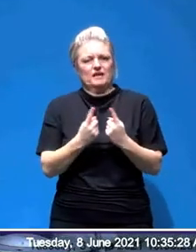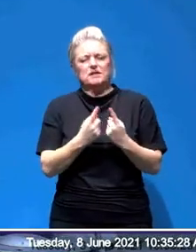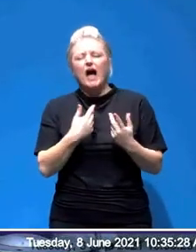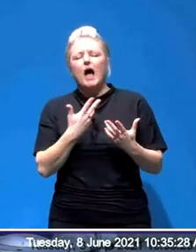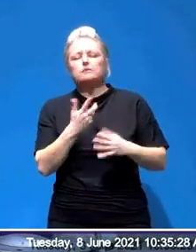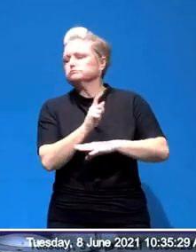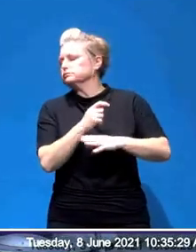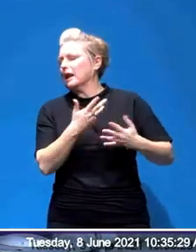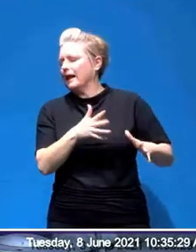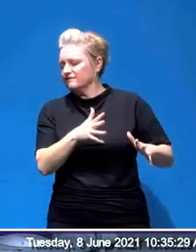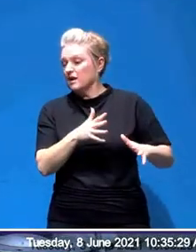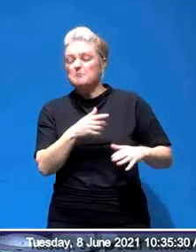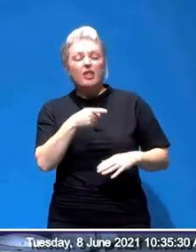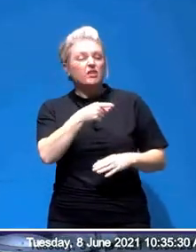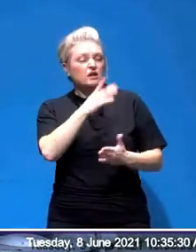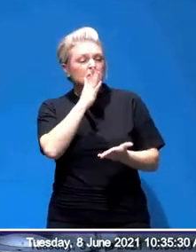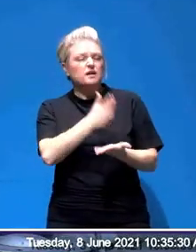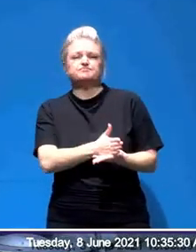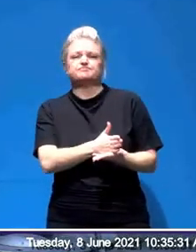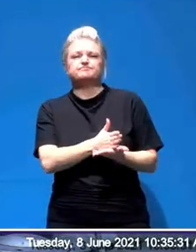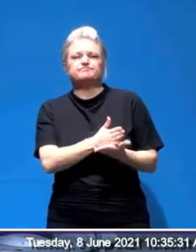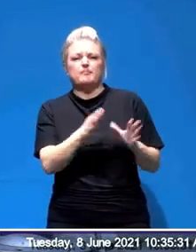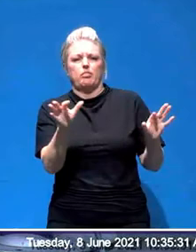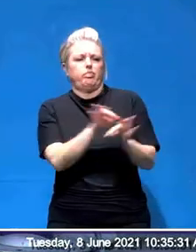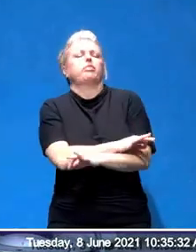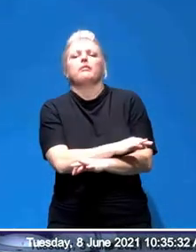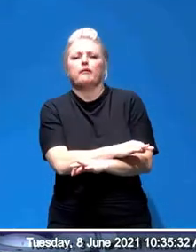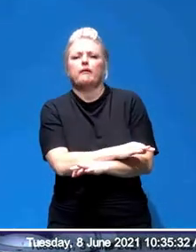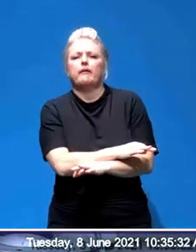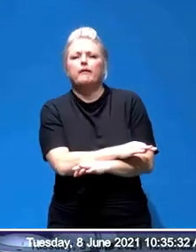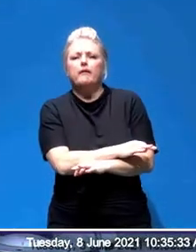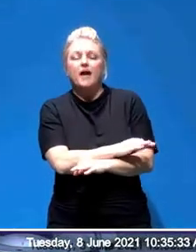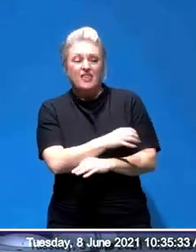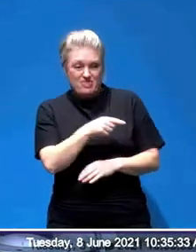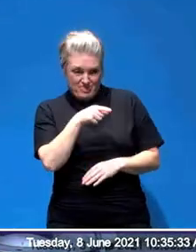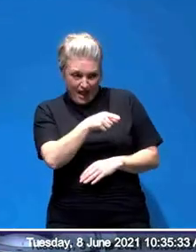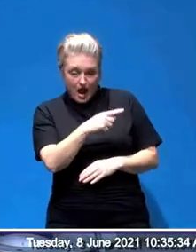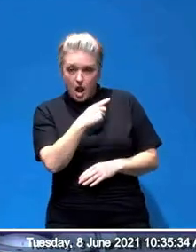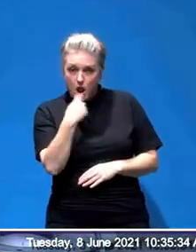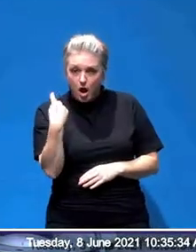involved and it concerns me that if they would lie to me about this, and yes, I